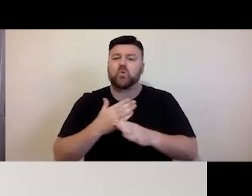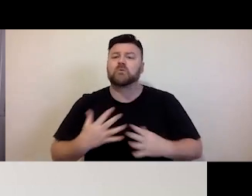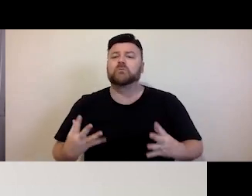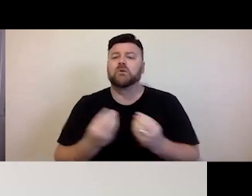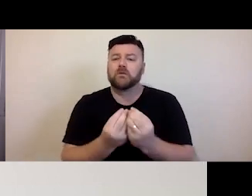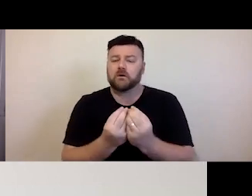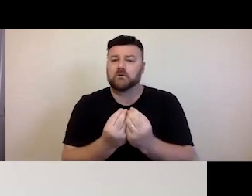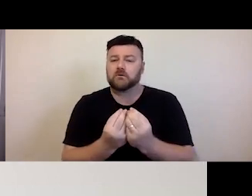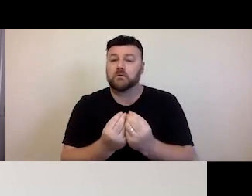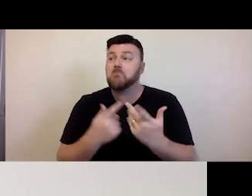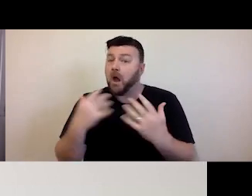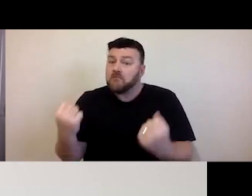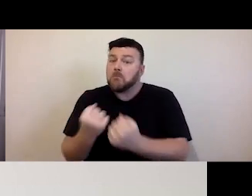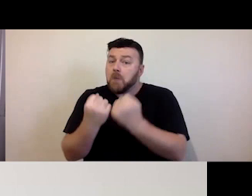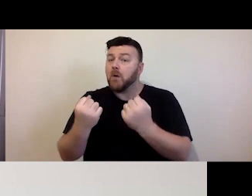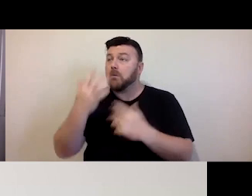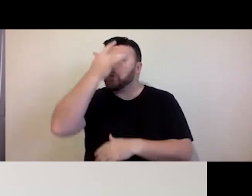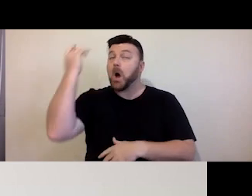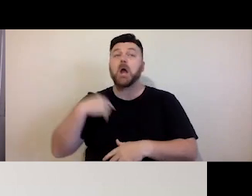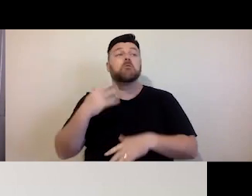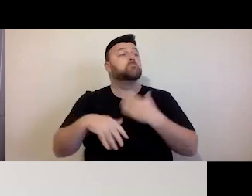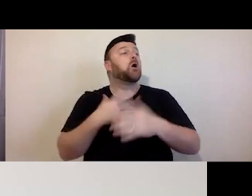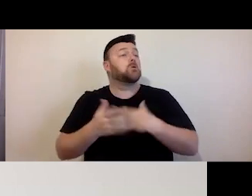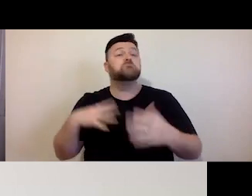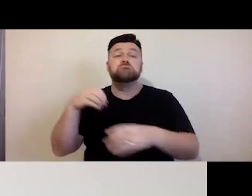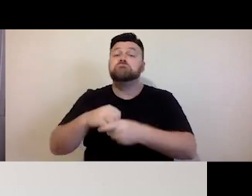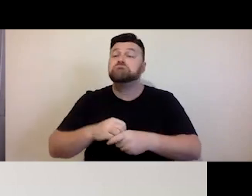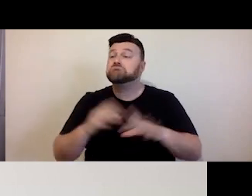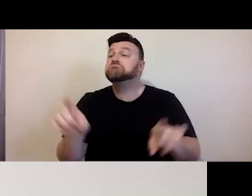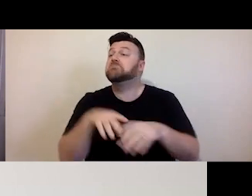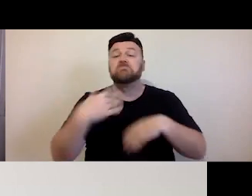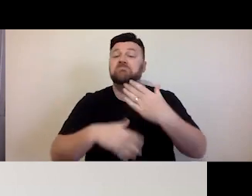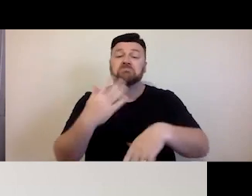being naive and just stepping into it and showing the guts to get involved.